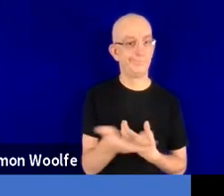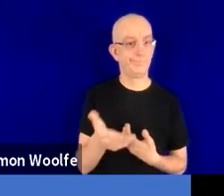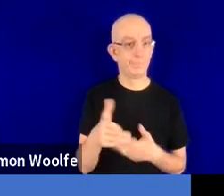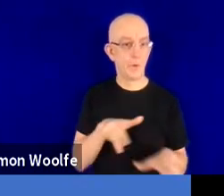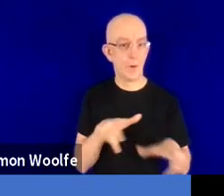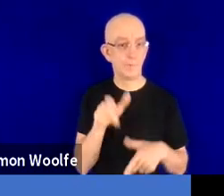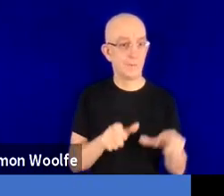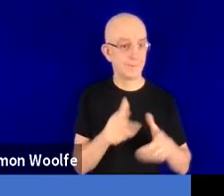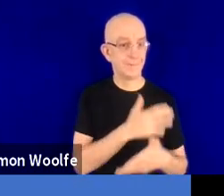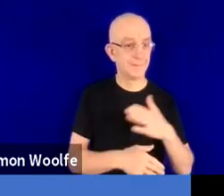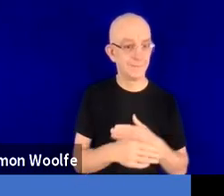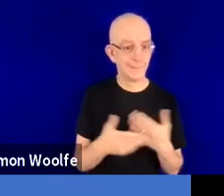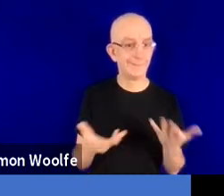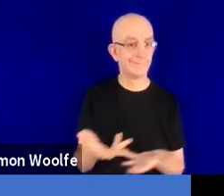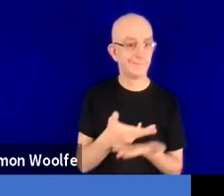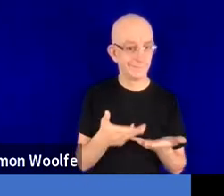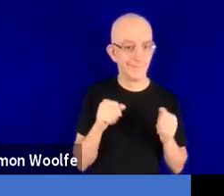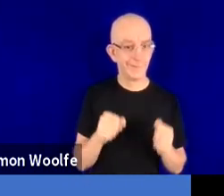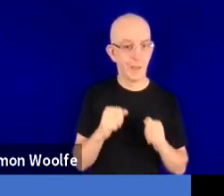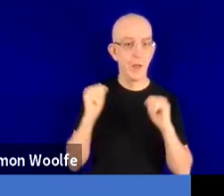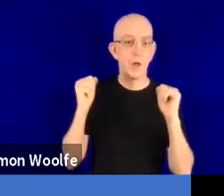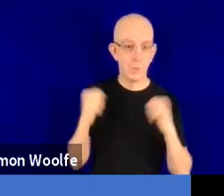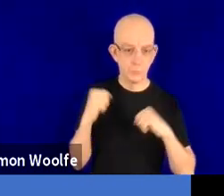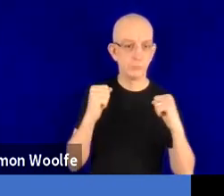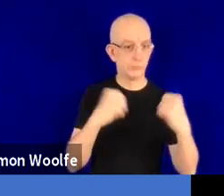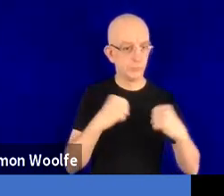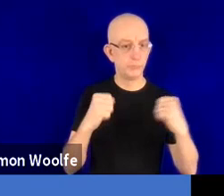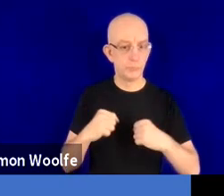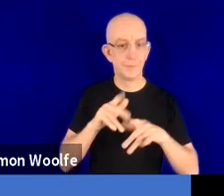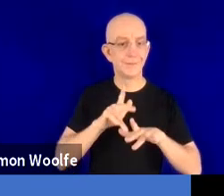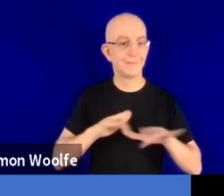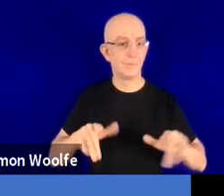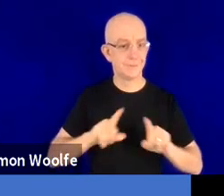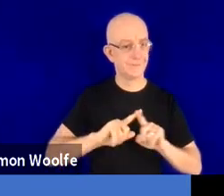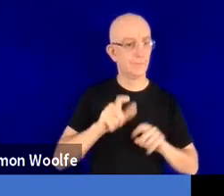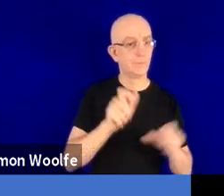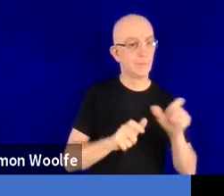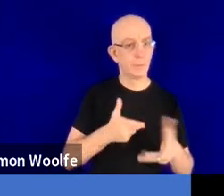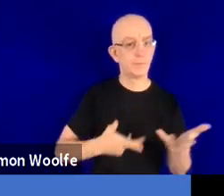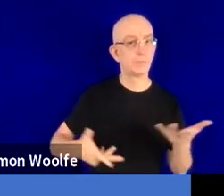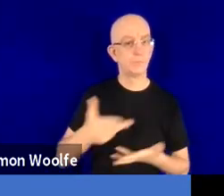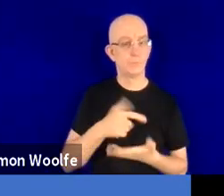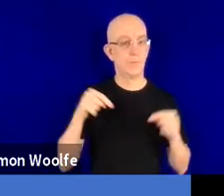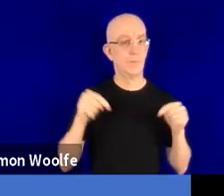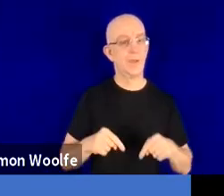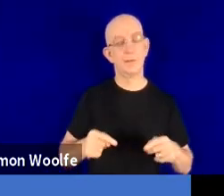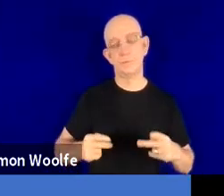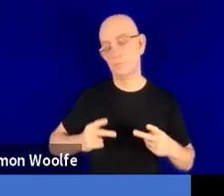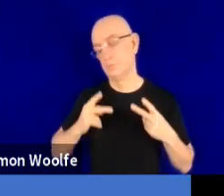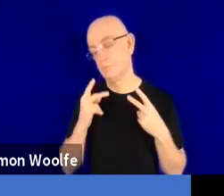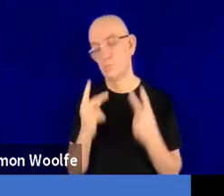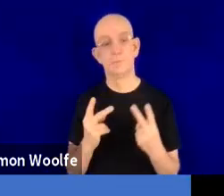I won't go too much into this because I think Amber covered it extensively, but this is definitely something that is critical